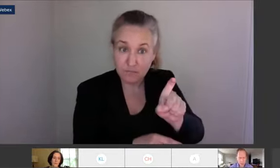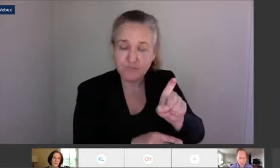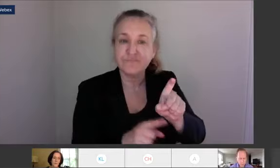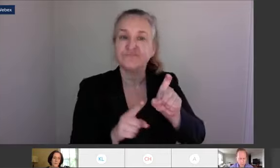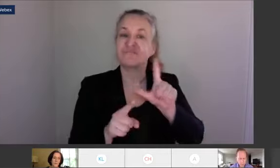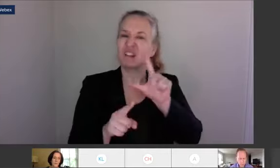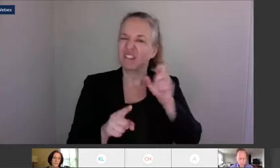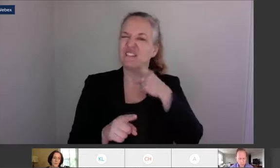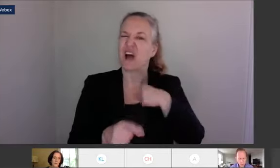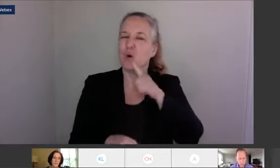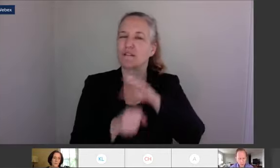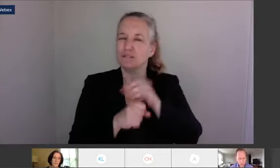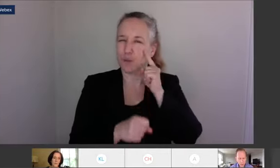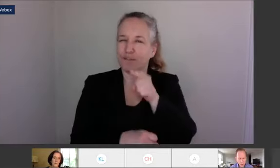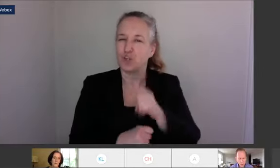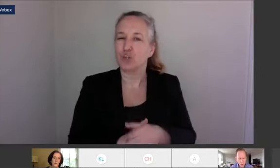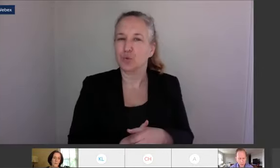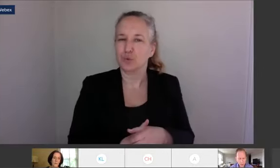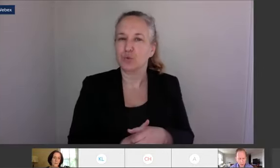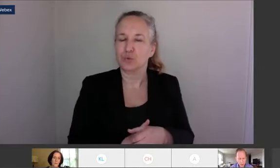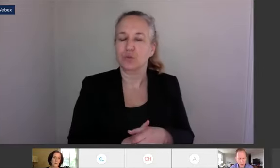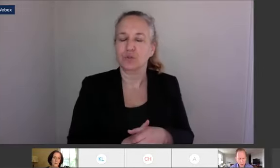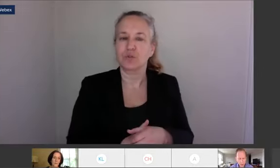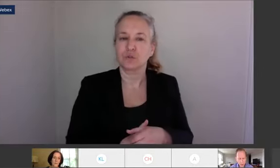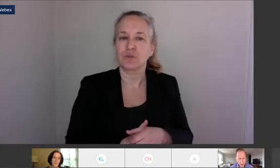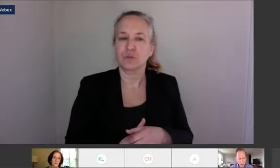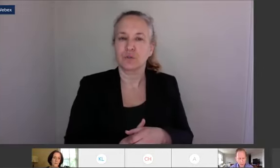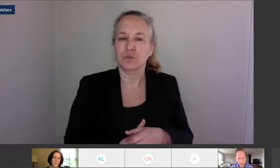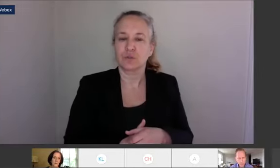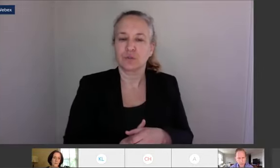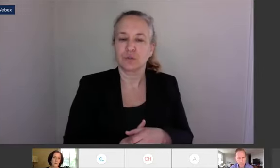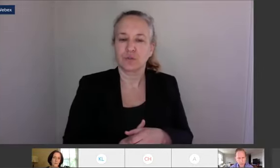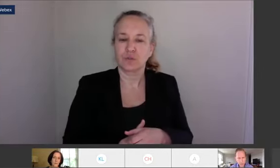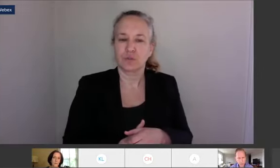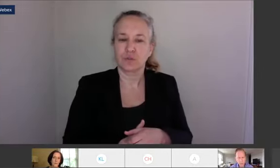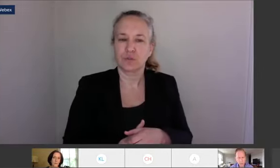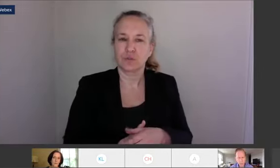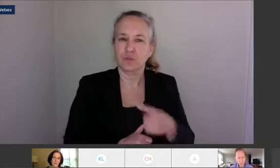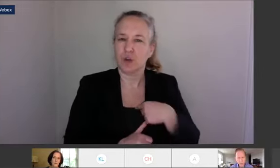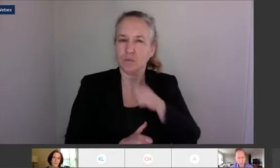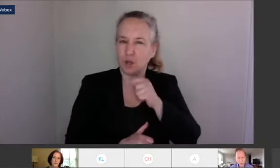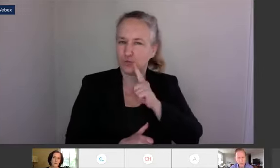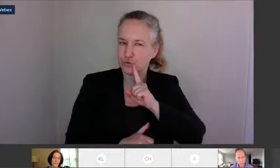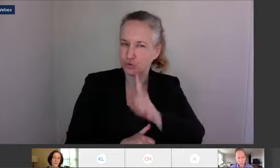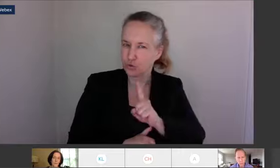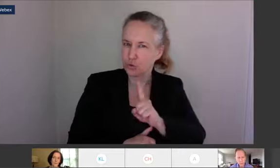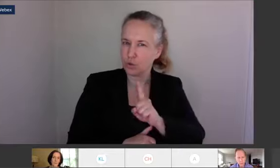that one for you too I'm not sure if people needed to opt in